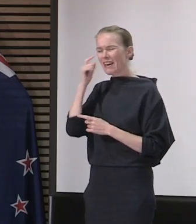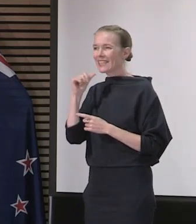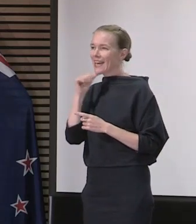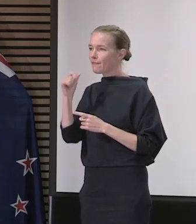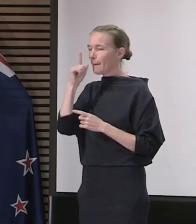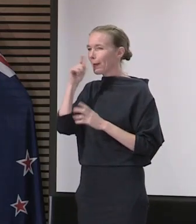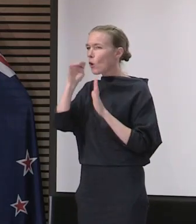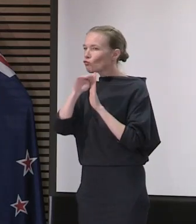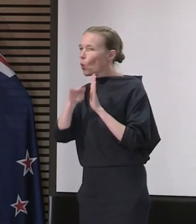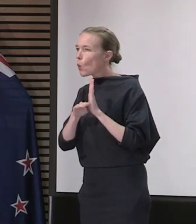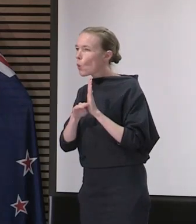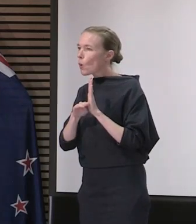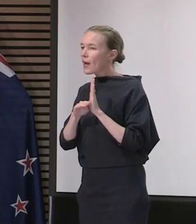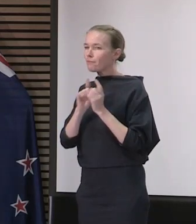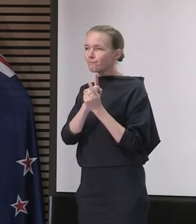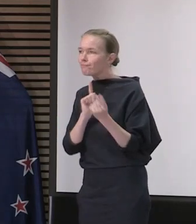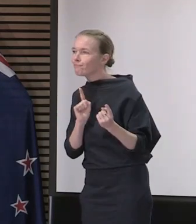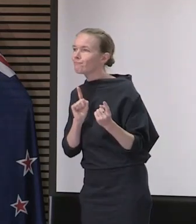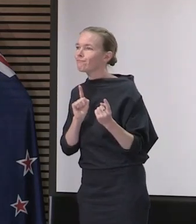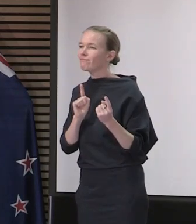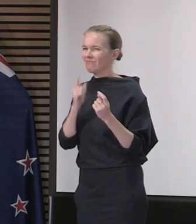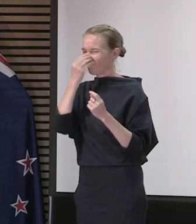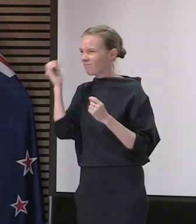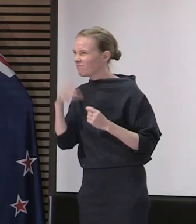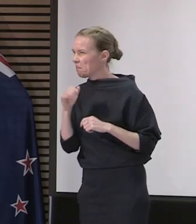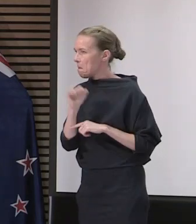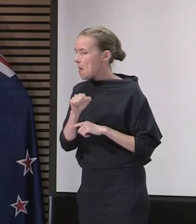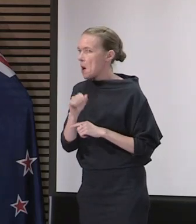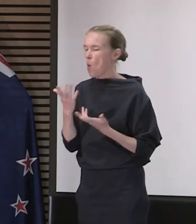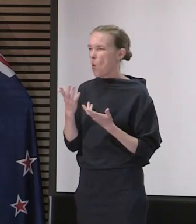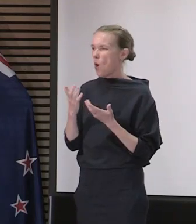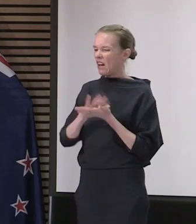nervous as if we were not